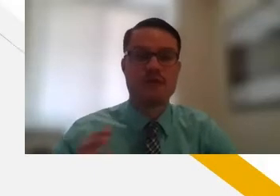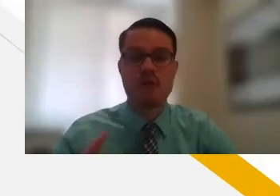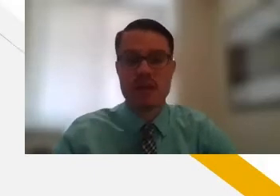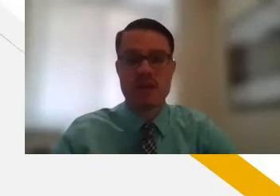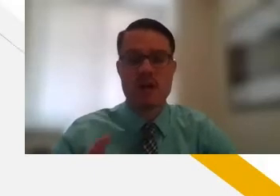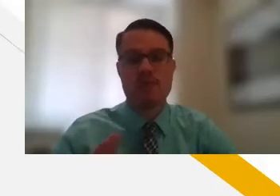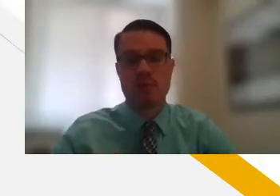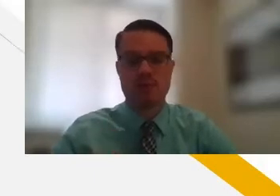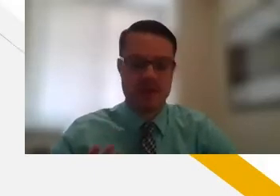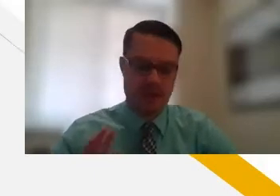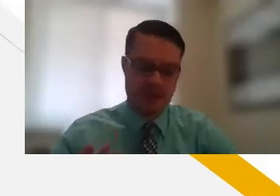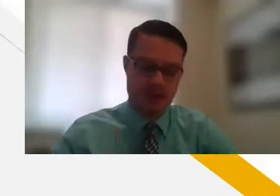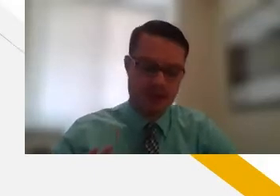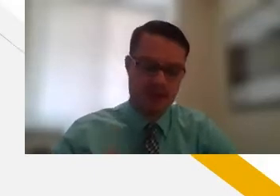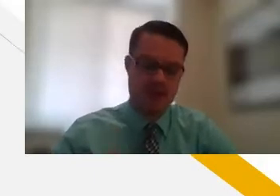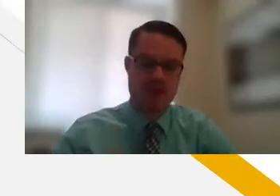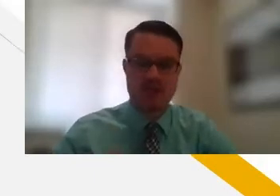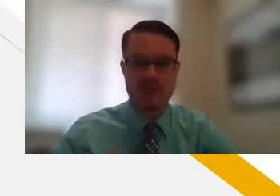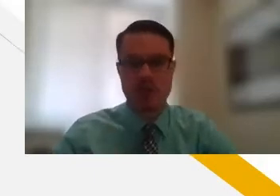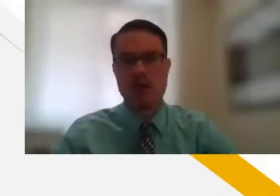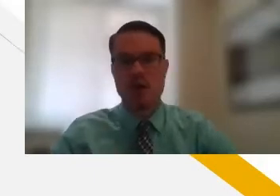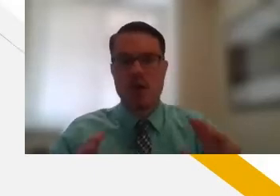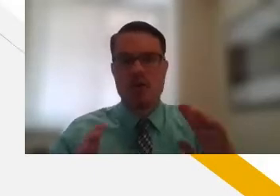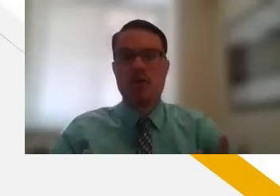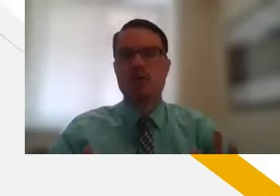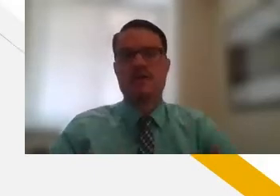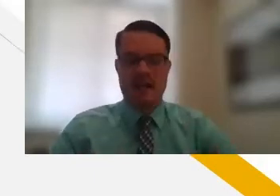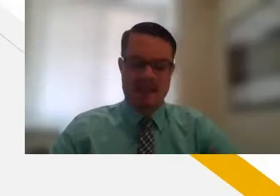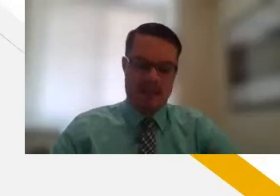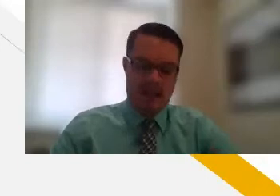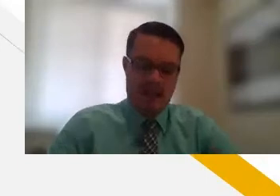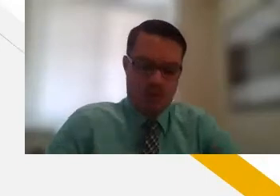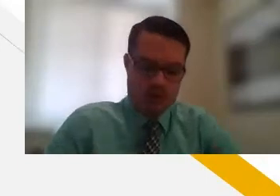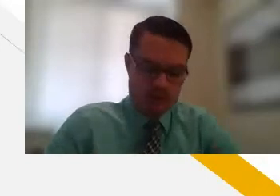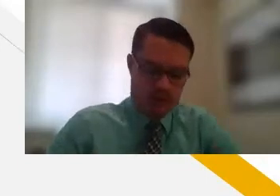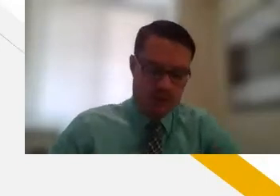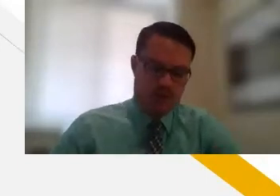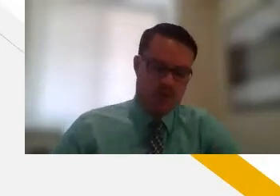appropriate public education. The goal of the IDEA when it was written